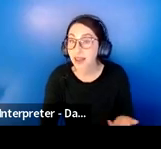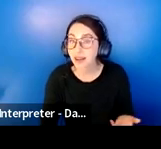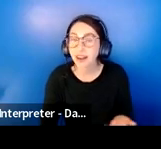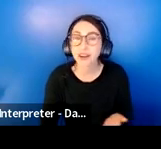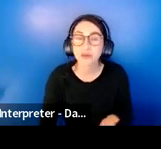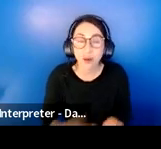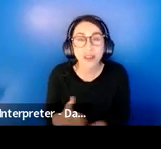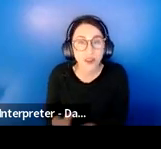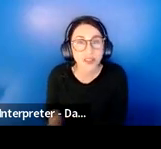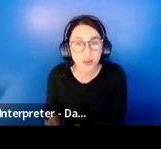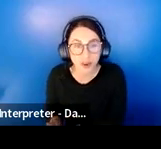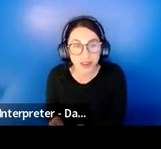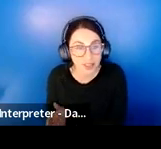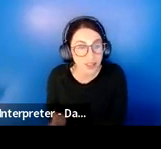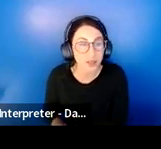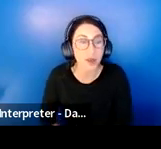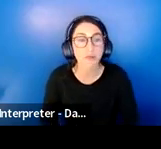ASL Interpreter - Danielle: represent... represent those communities. Excuse me.